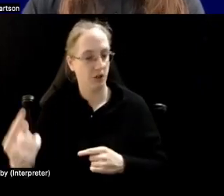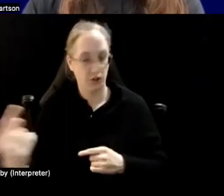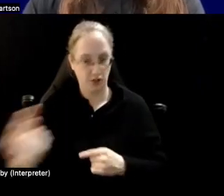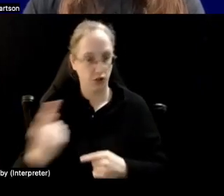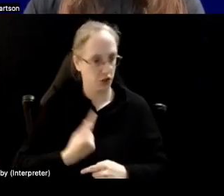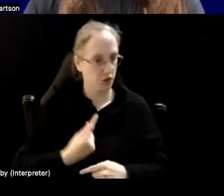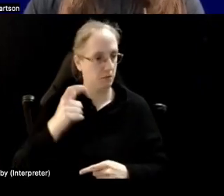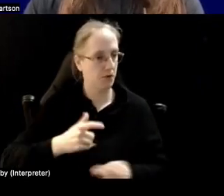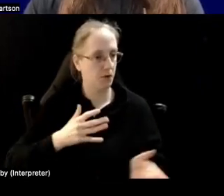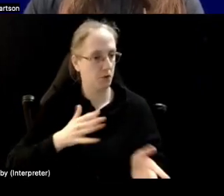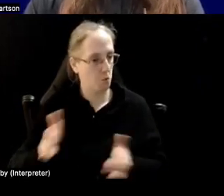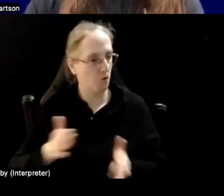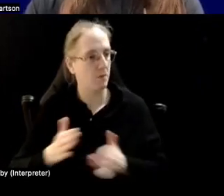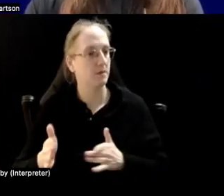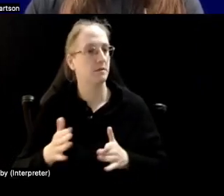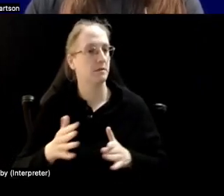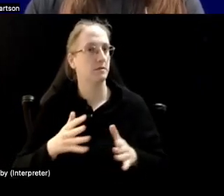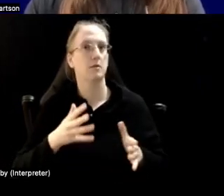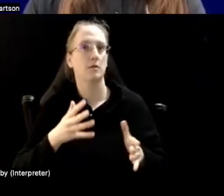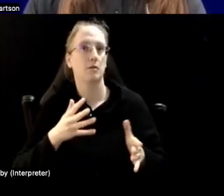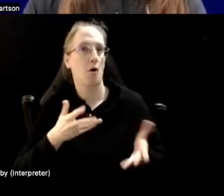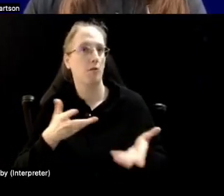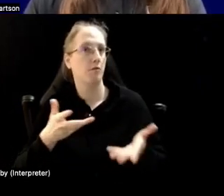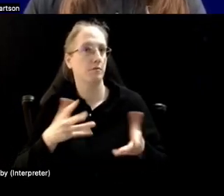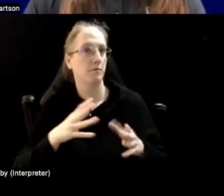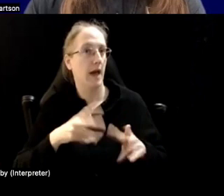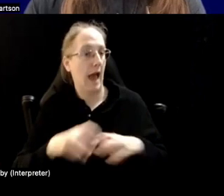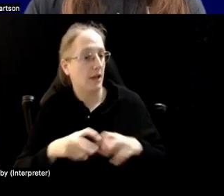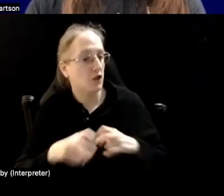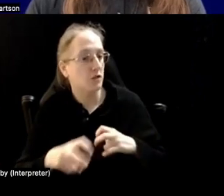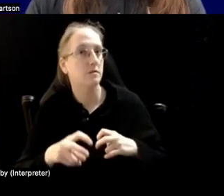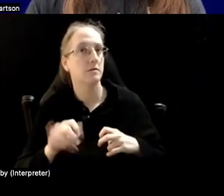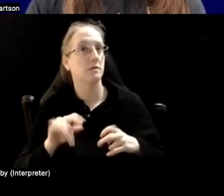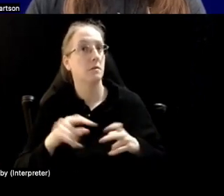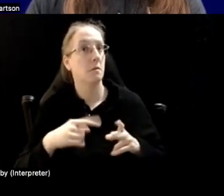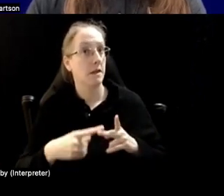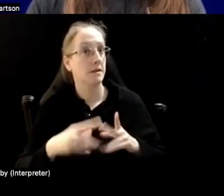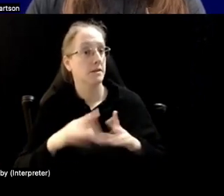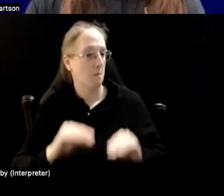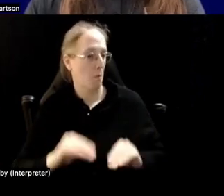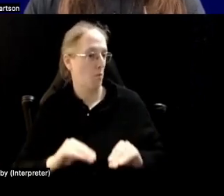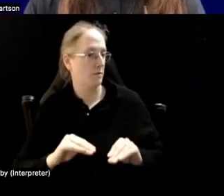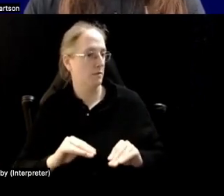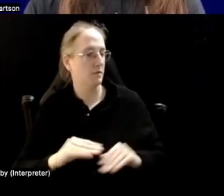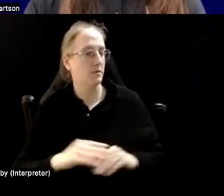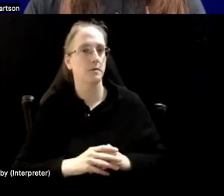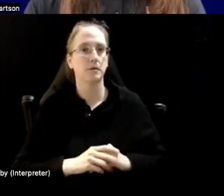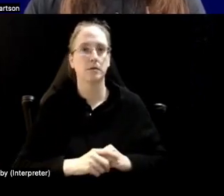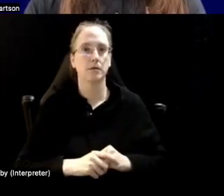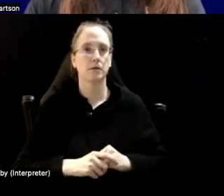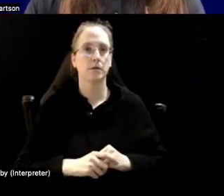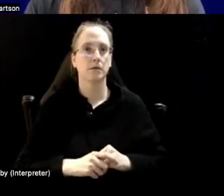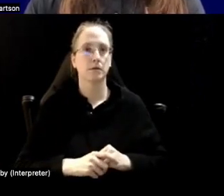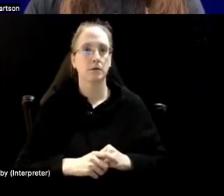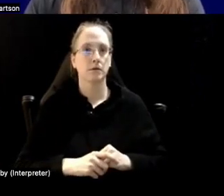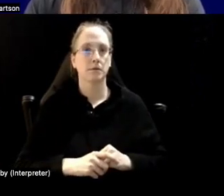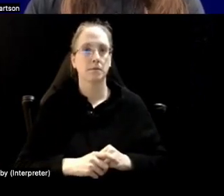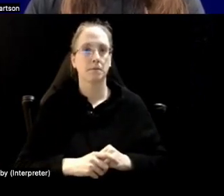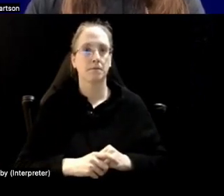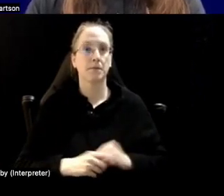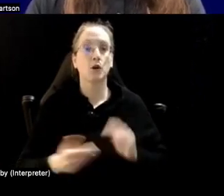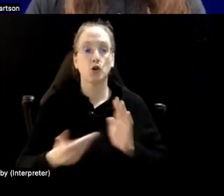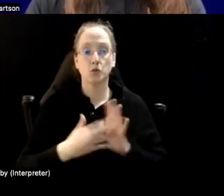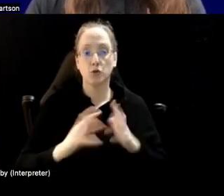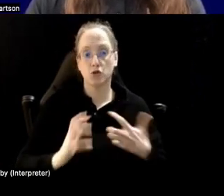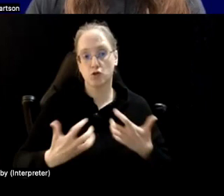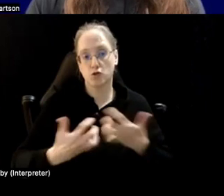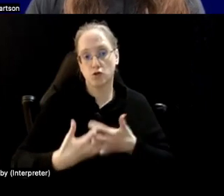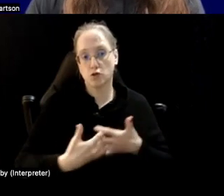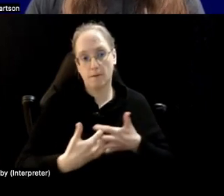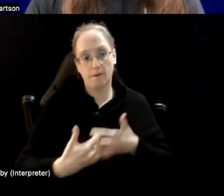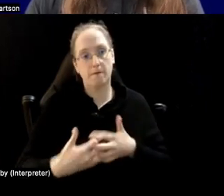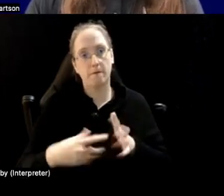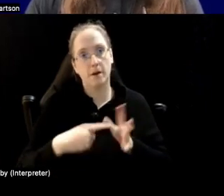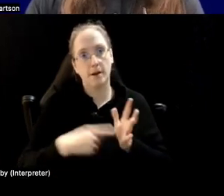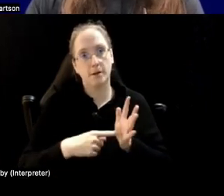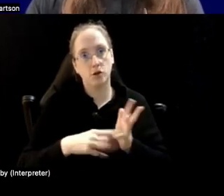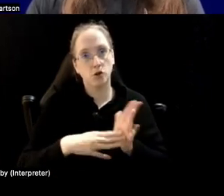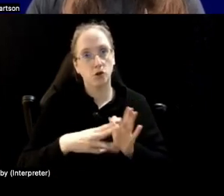of your pauses. This contributes to attunement. It matches the processing speed of the person with